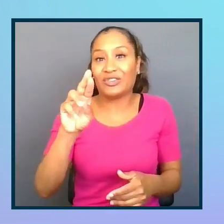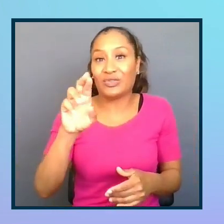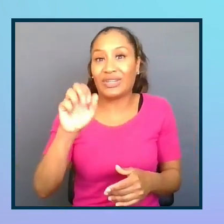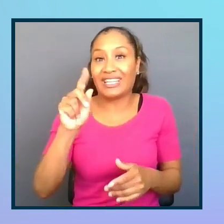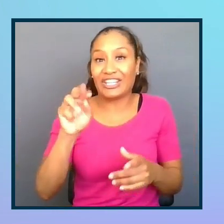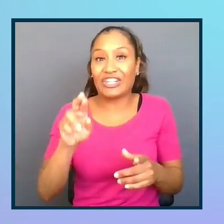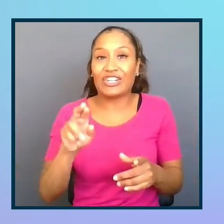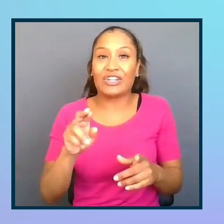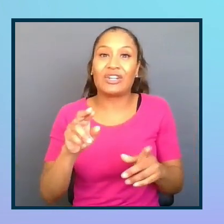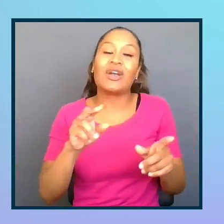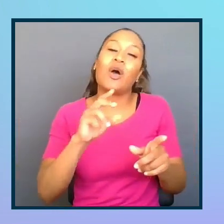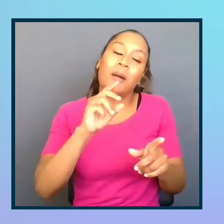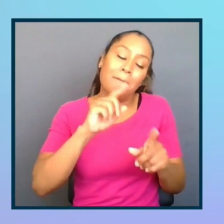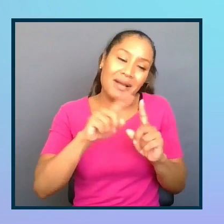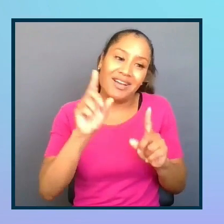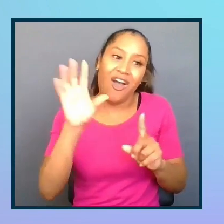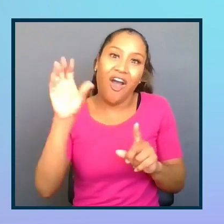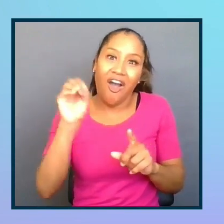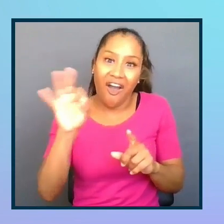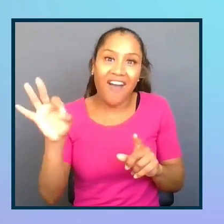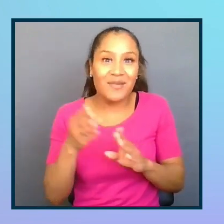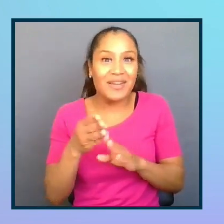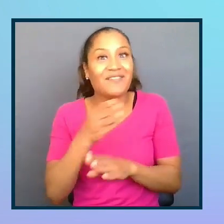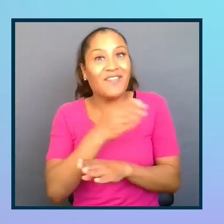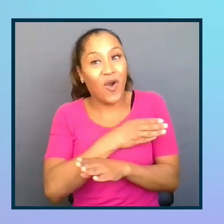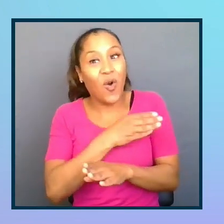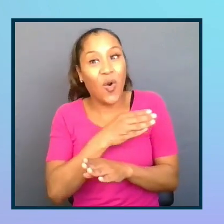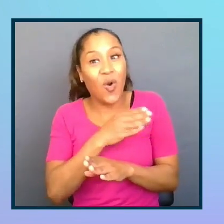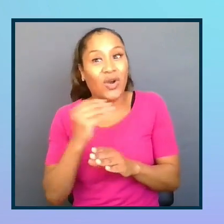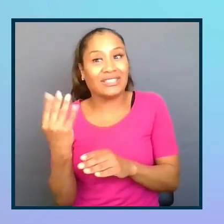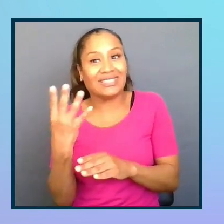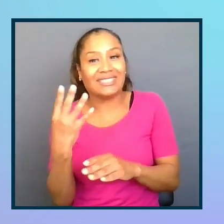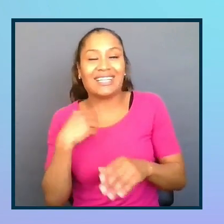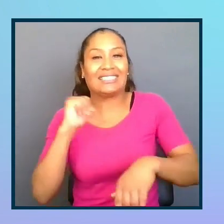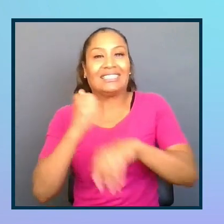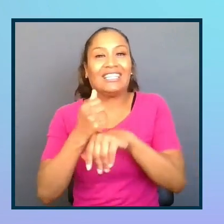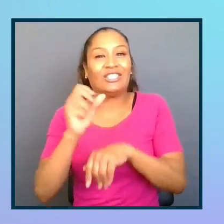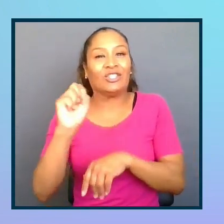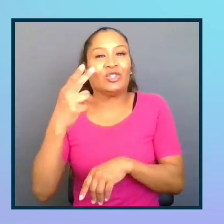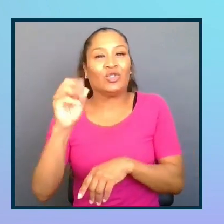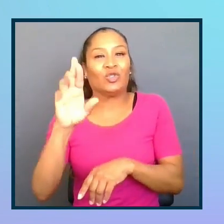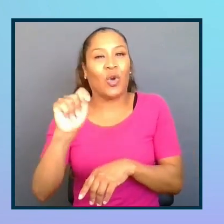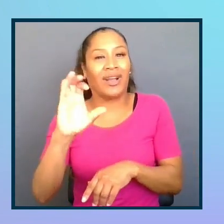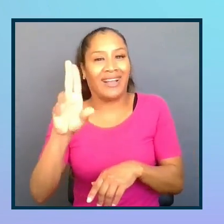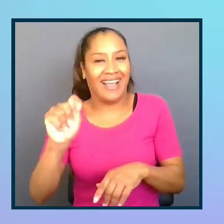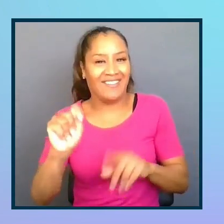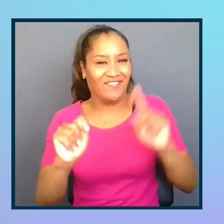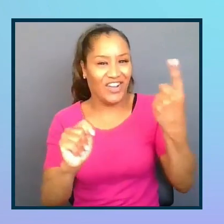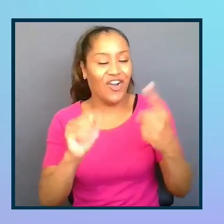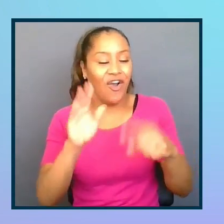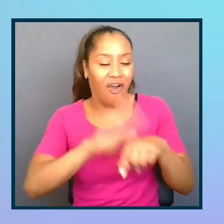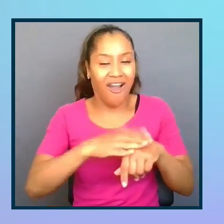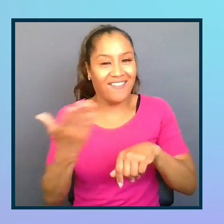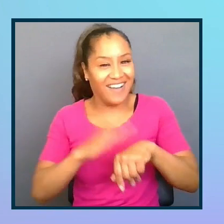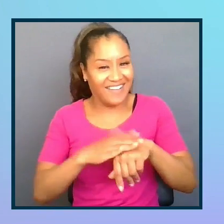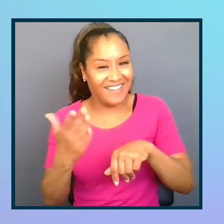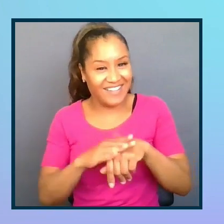So we do encourage everyone to set up the shortcut first on the screen reader so that you can turn it on and off until you're really comfortable with it.